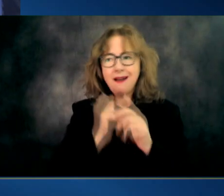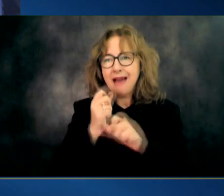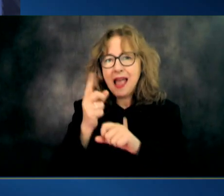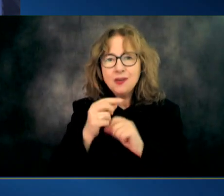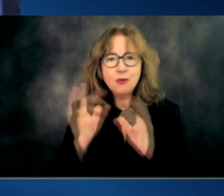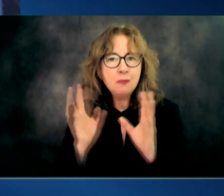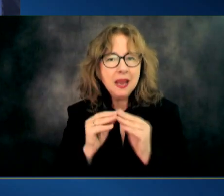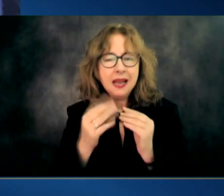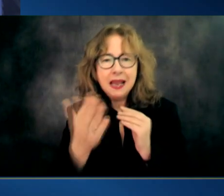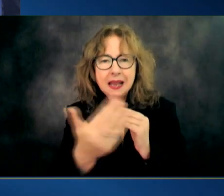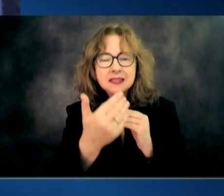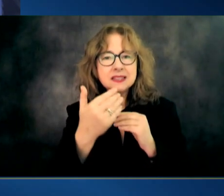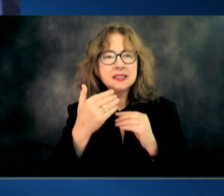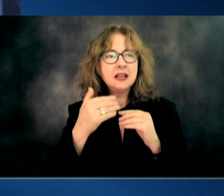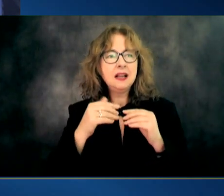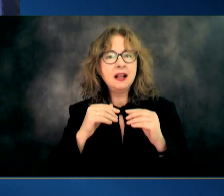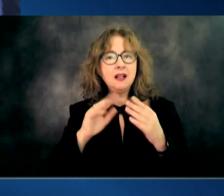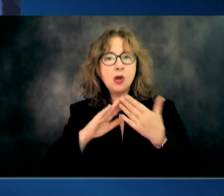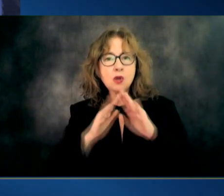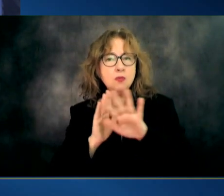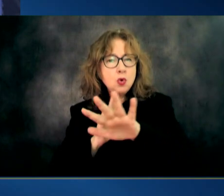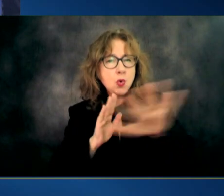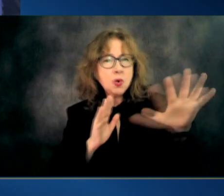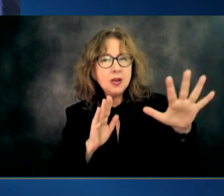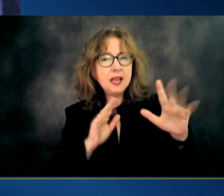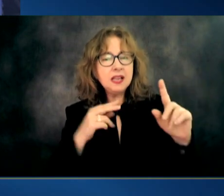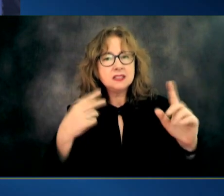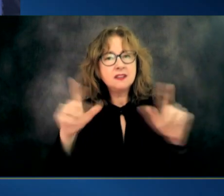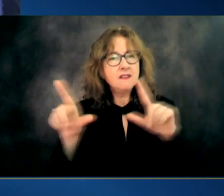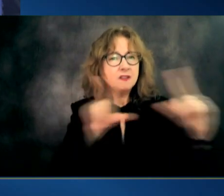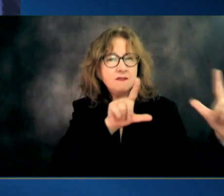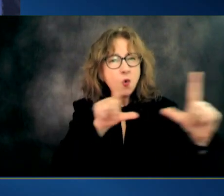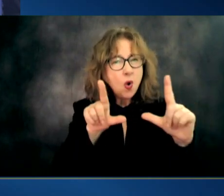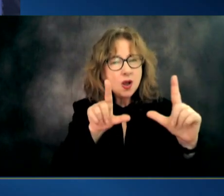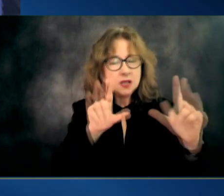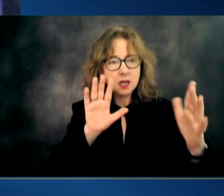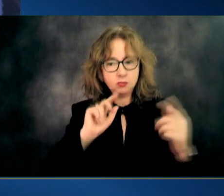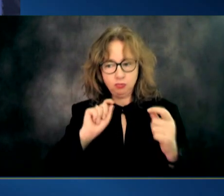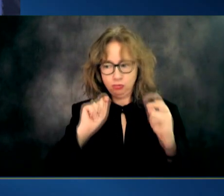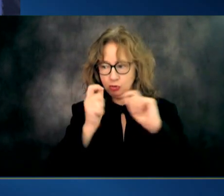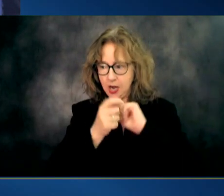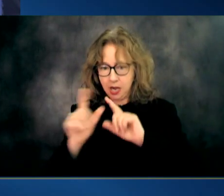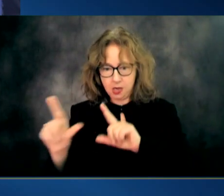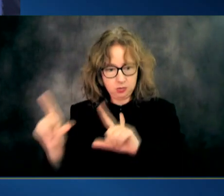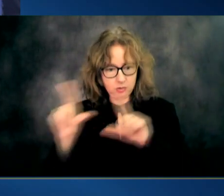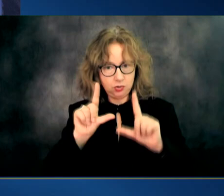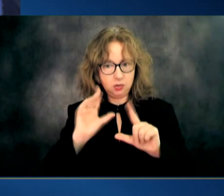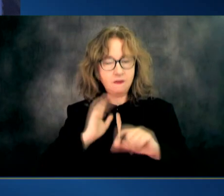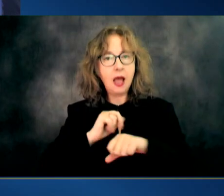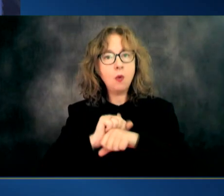The community voice has kind of changed the way we do our work. It has changed the way we look